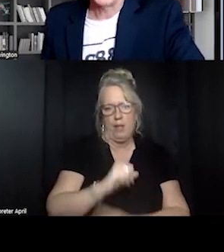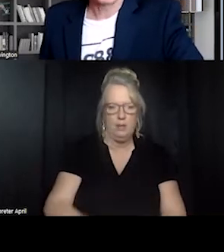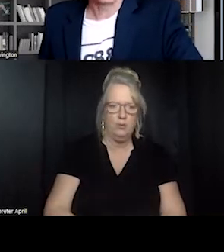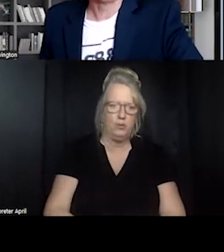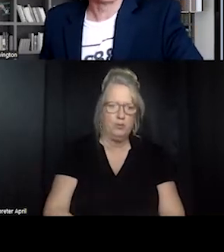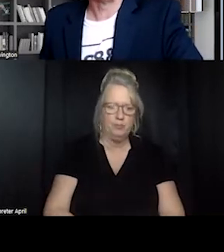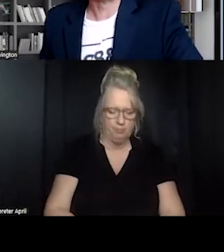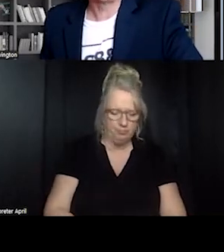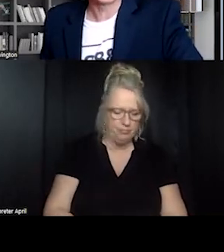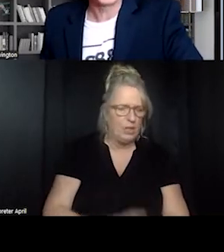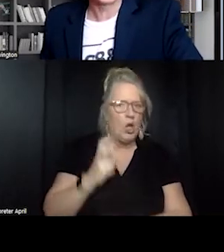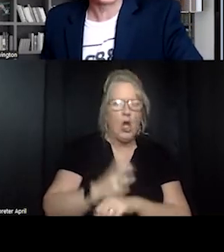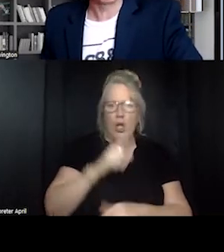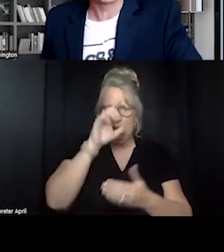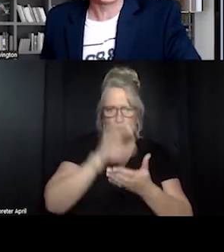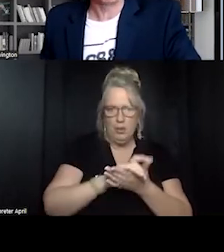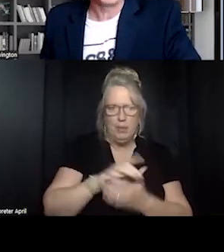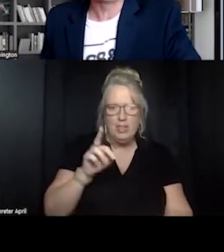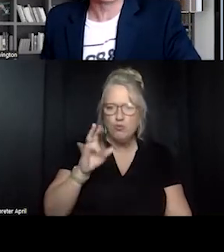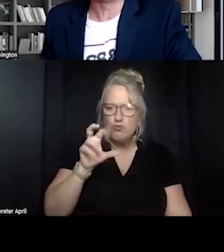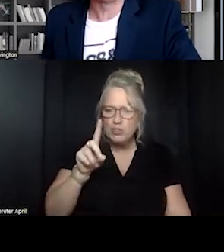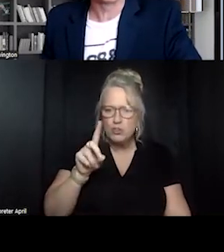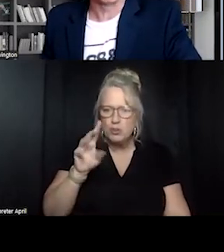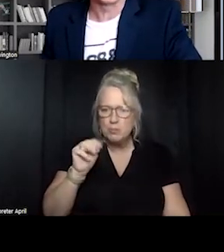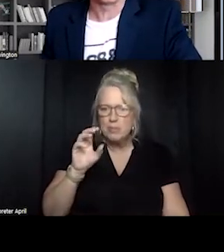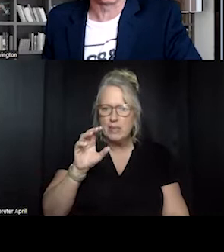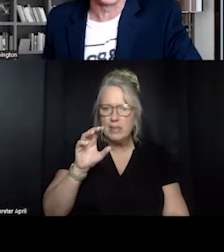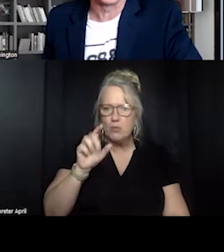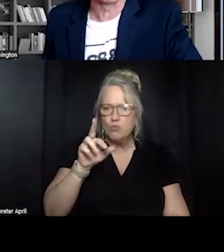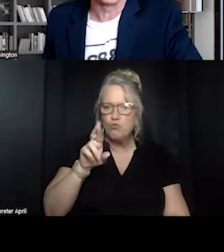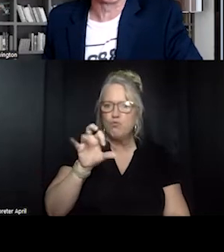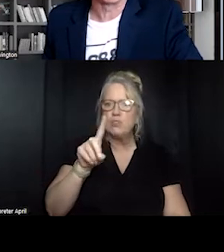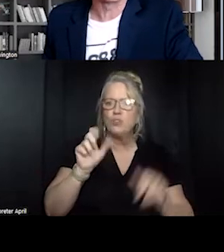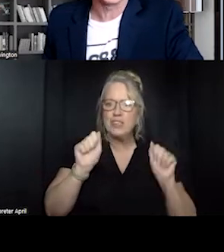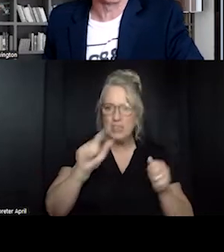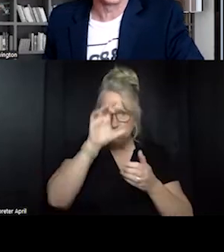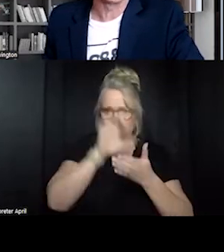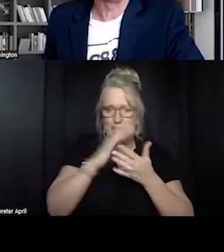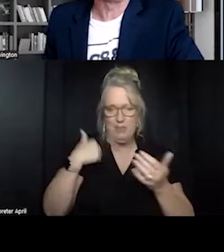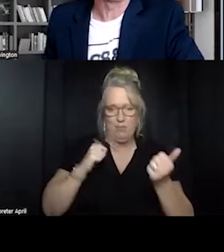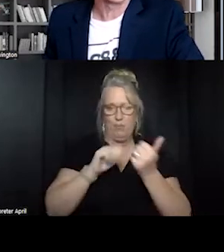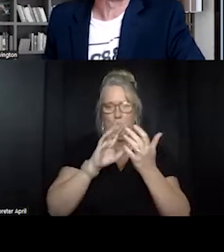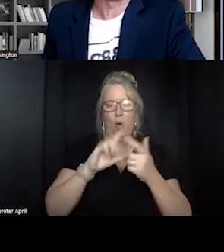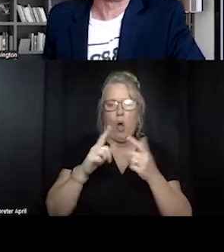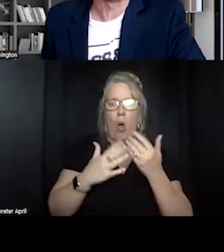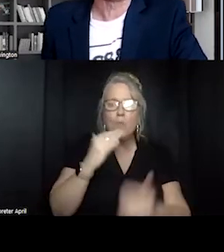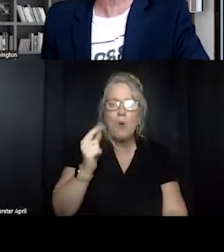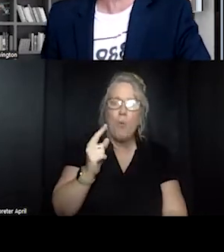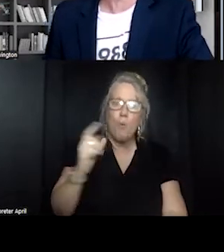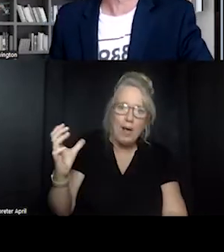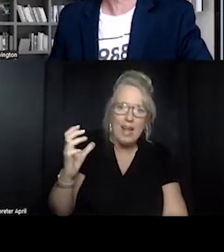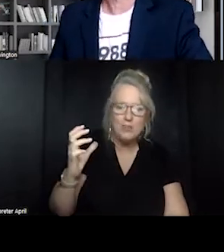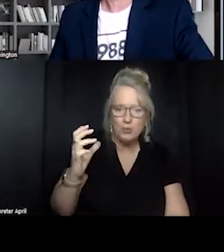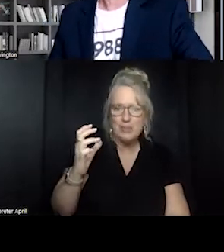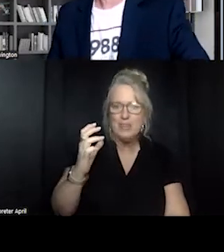HARD TO BELIEVE. RICHARD McKeon, CAN YOU IMAGINE WE ARE APPROACHING OUR 100 EPISODE OF CRISIS JAM?